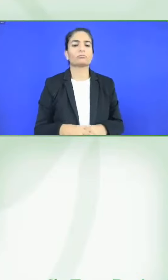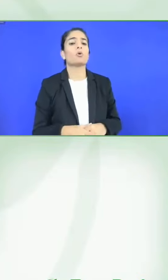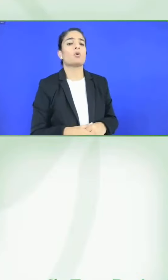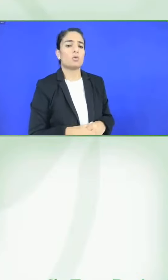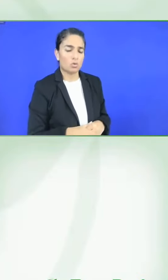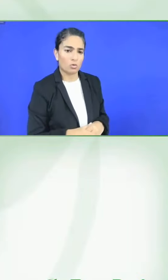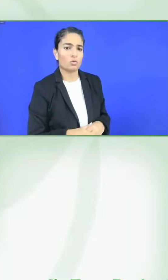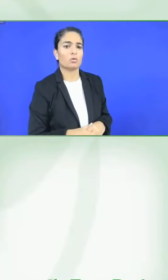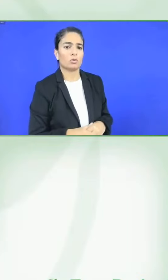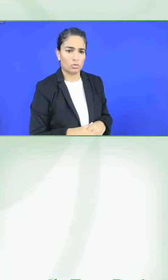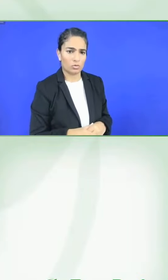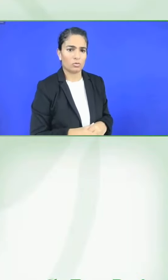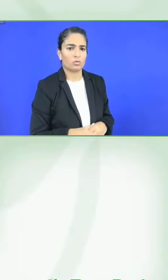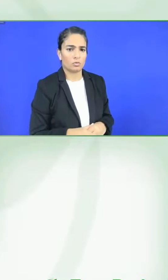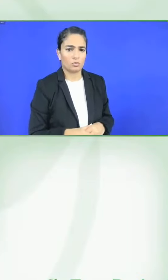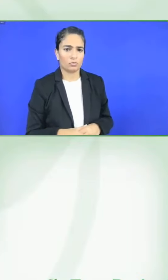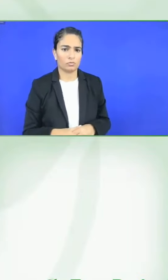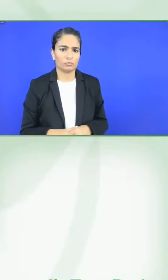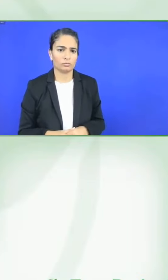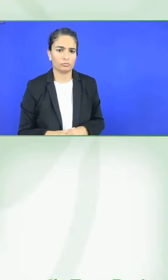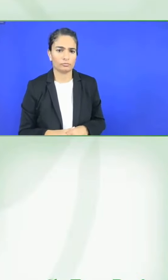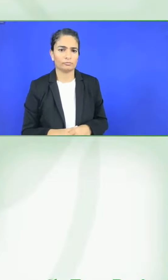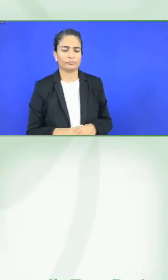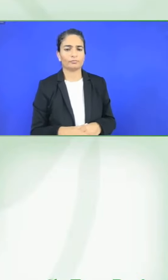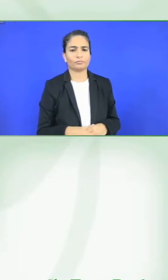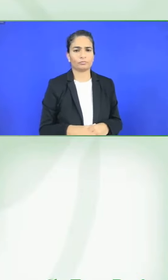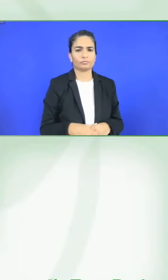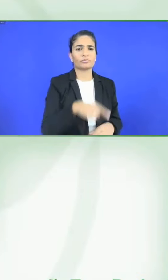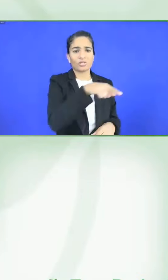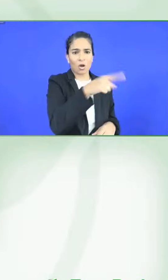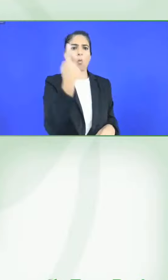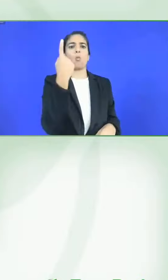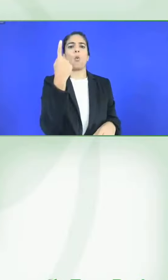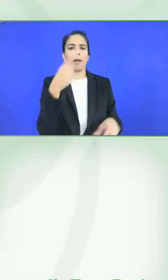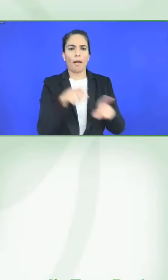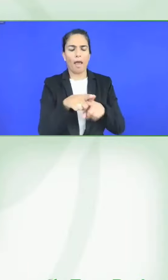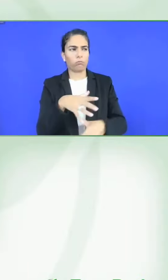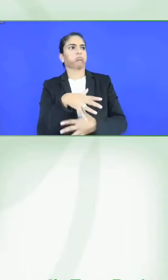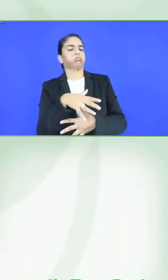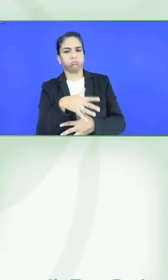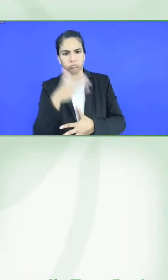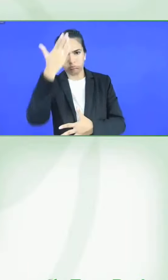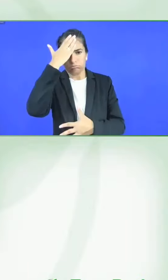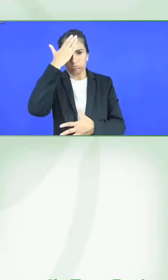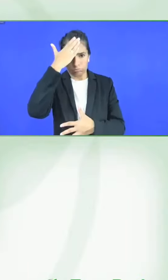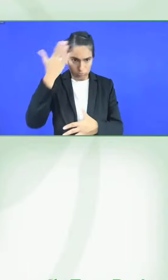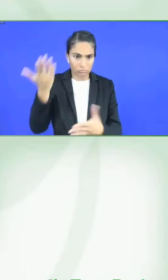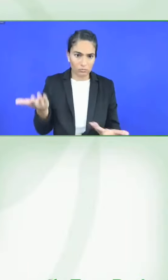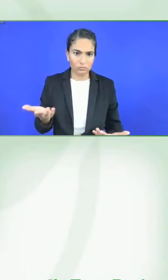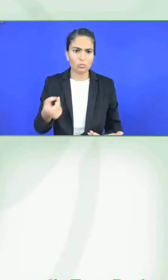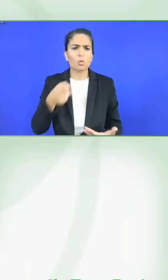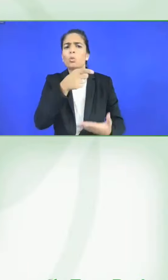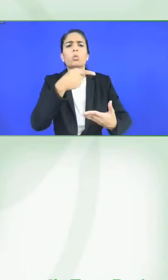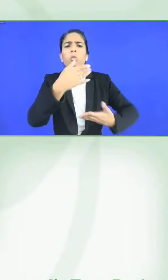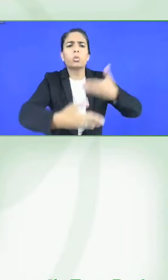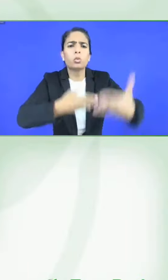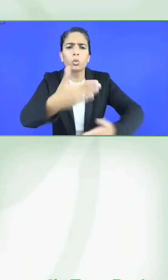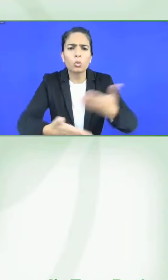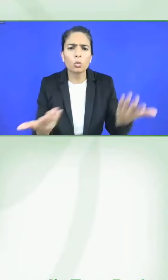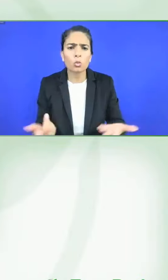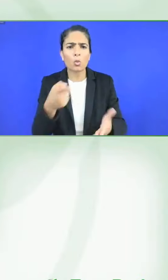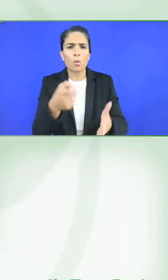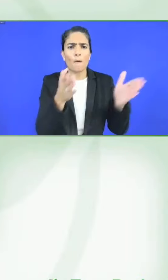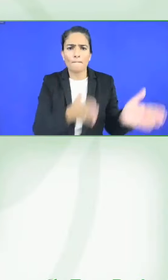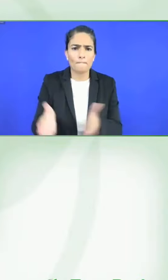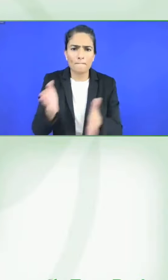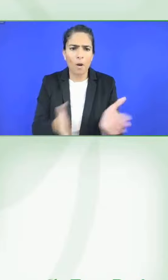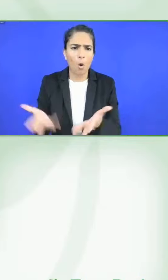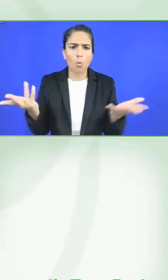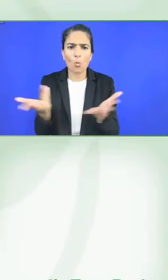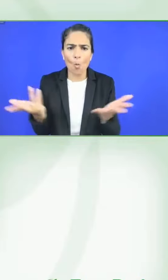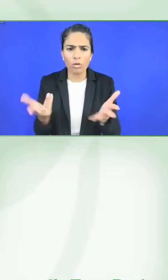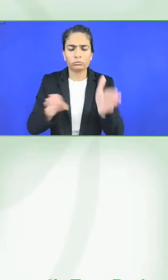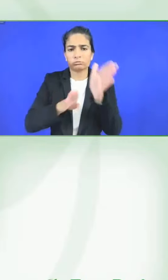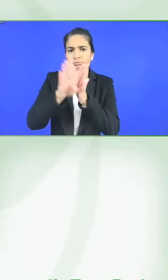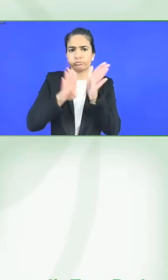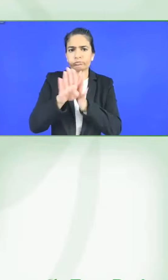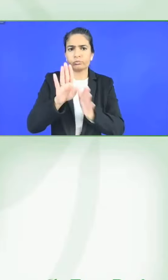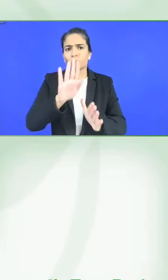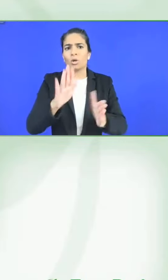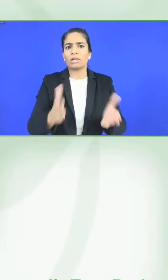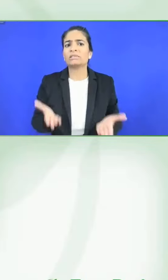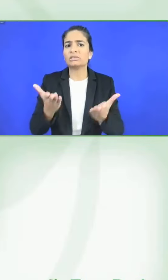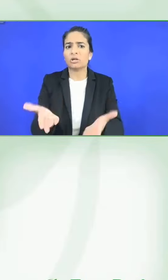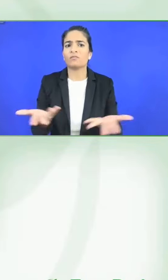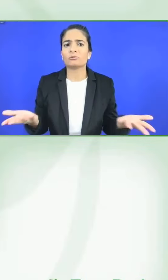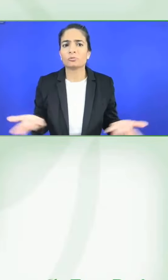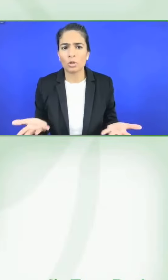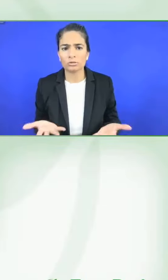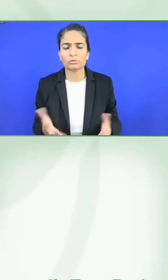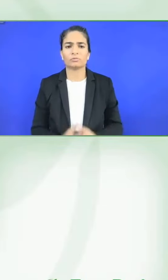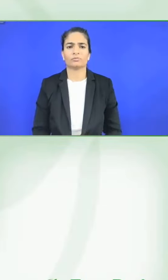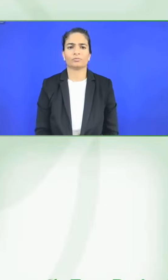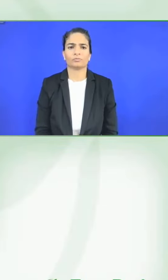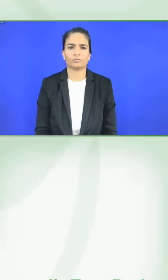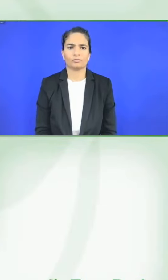that they find around them.